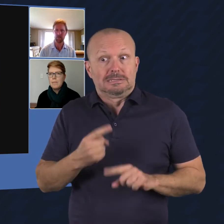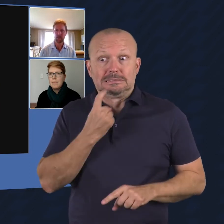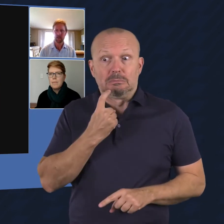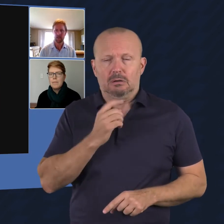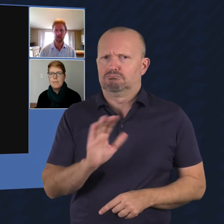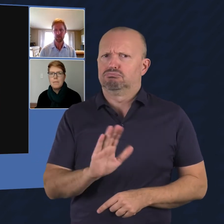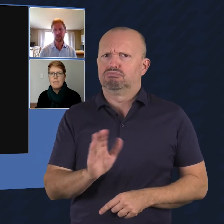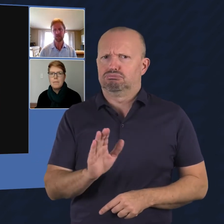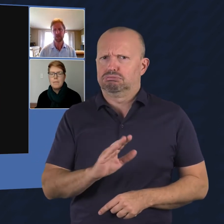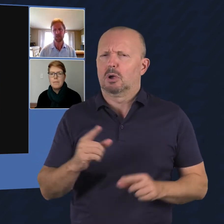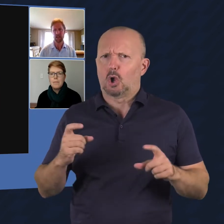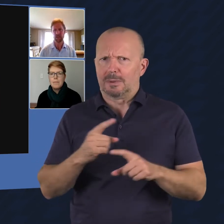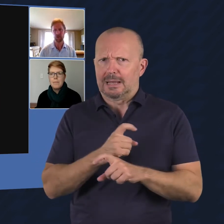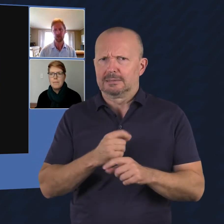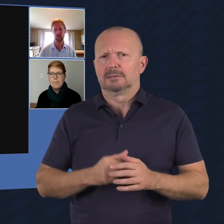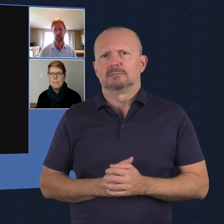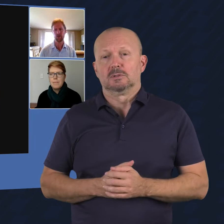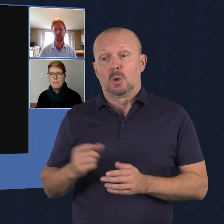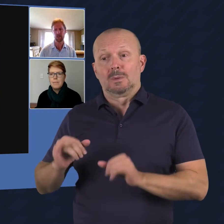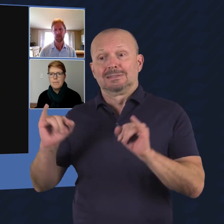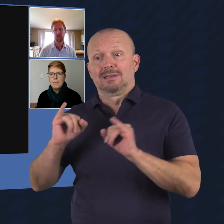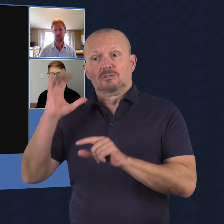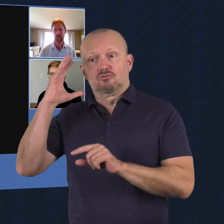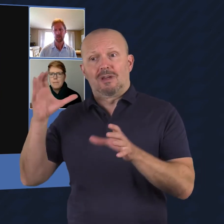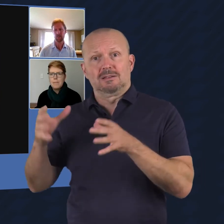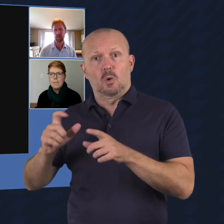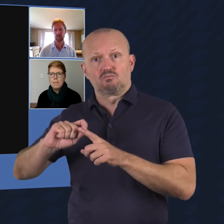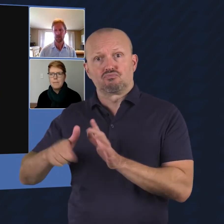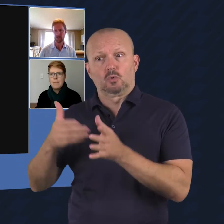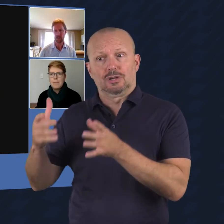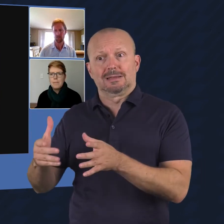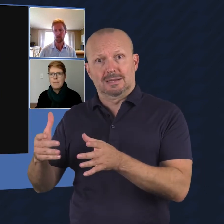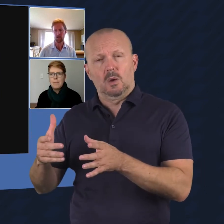The objective of the Disasteradio project has been to develop sustainable workarounds